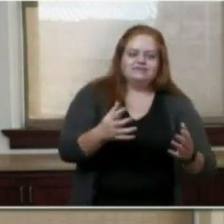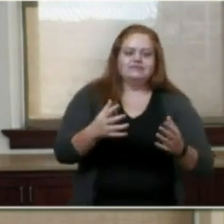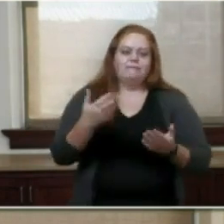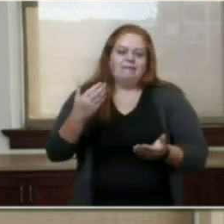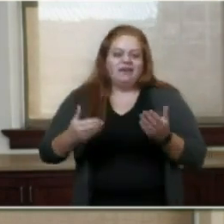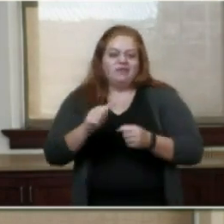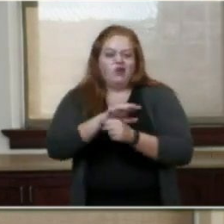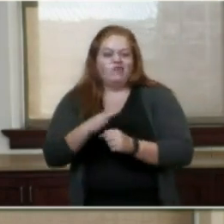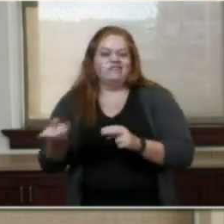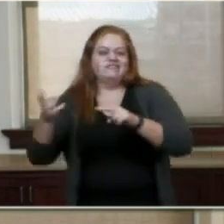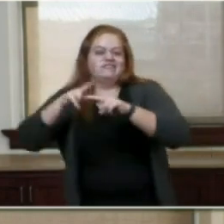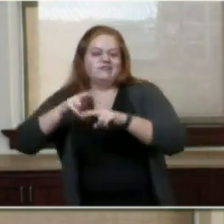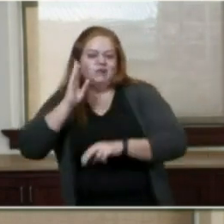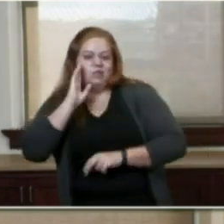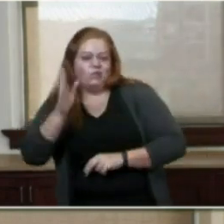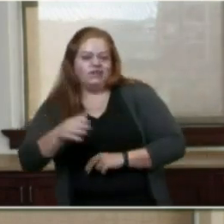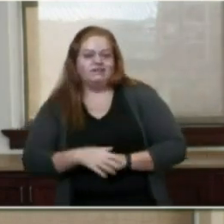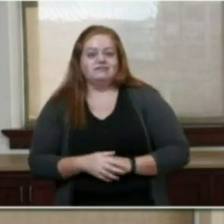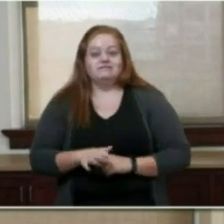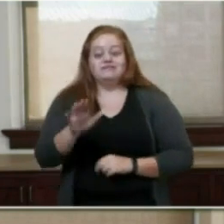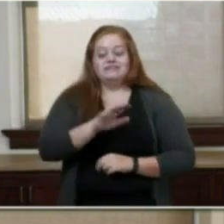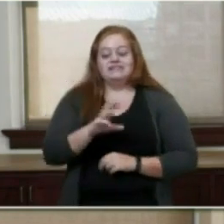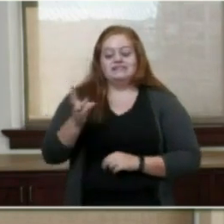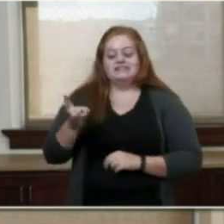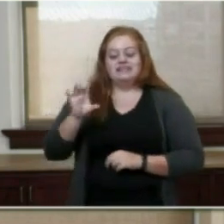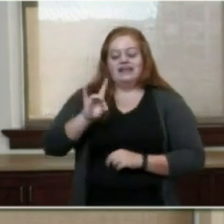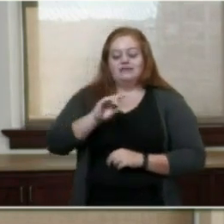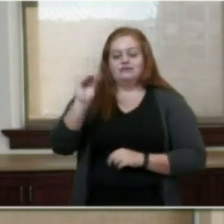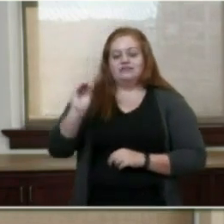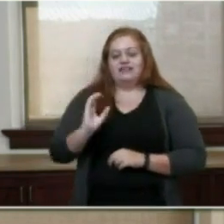Nearly 68% of our county's population is fully vaccinated according to the